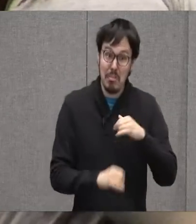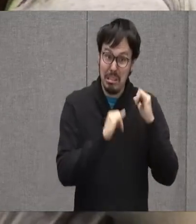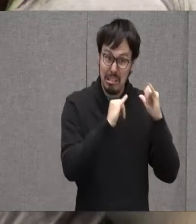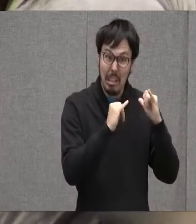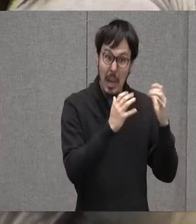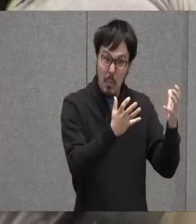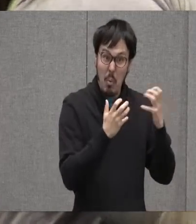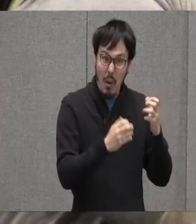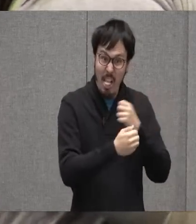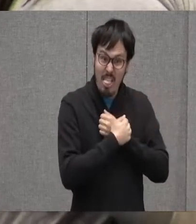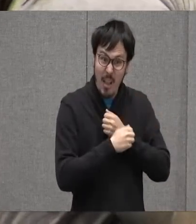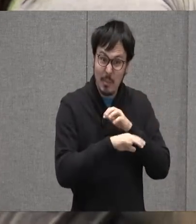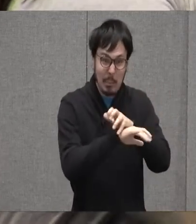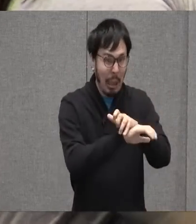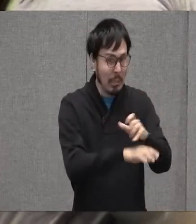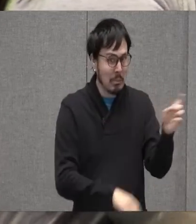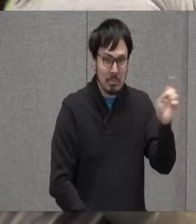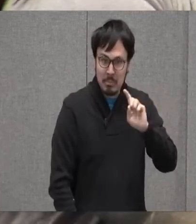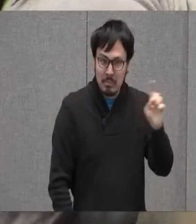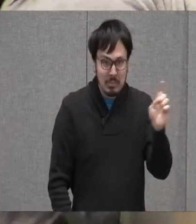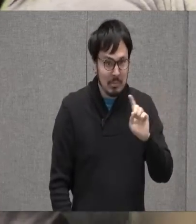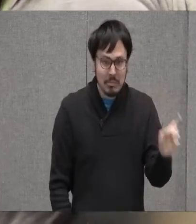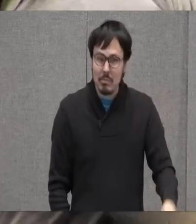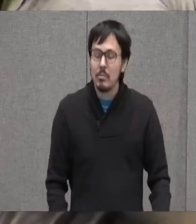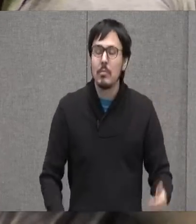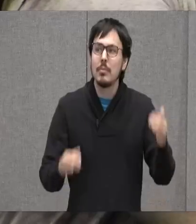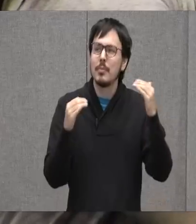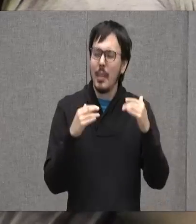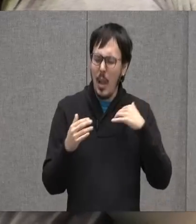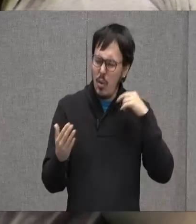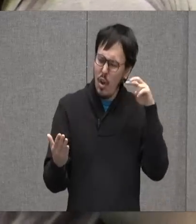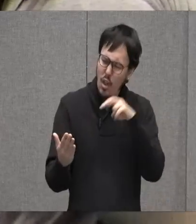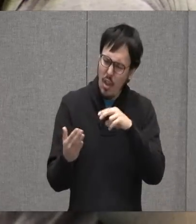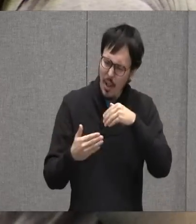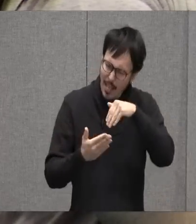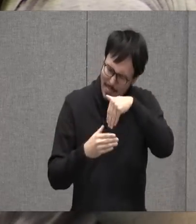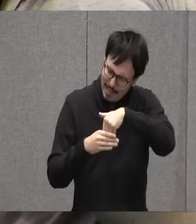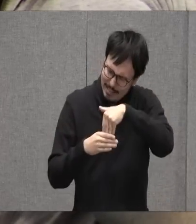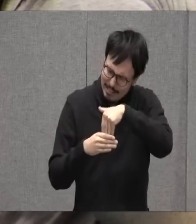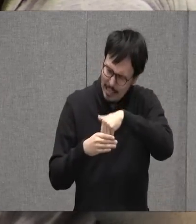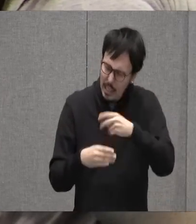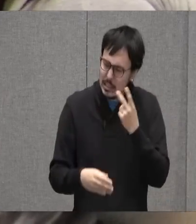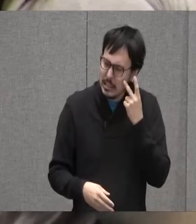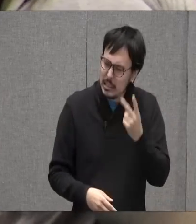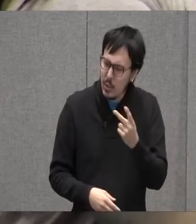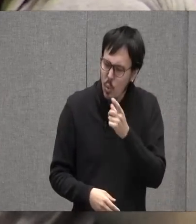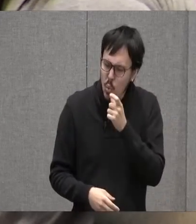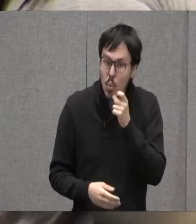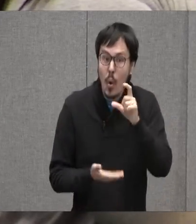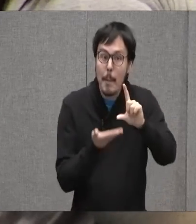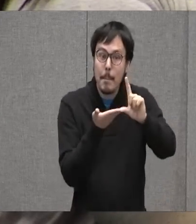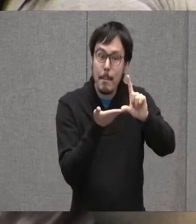Let's see. I like to look on the inside and see who published this book